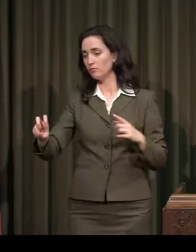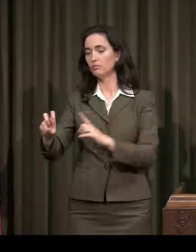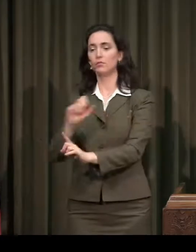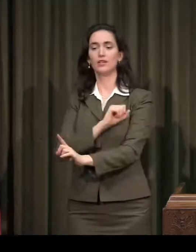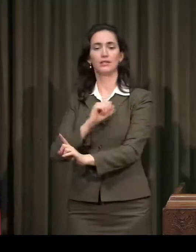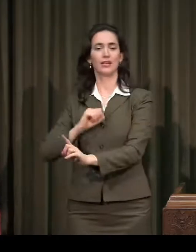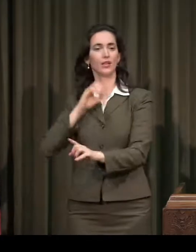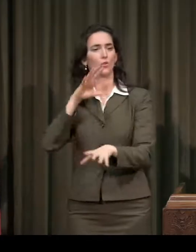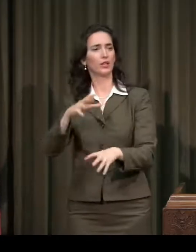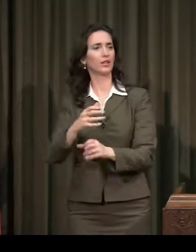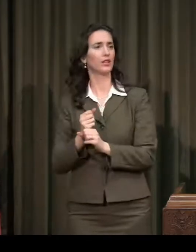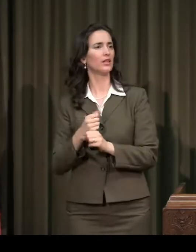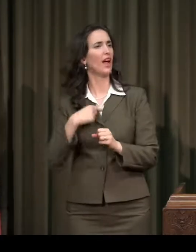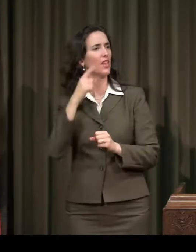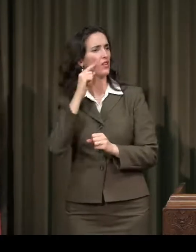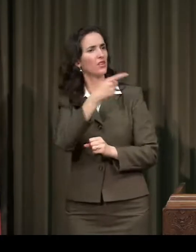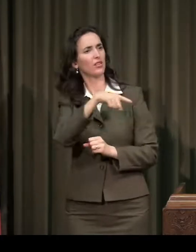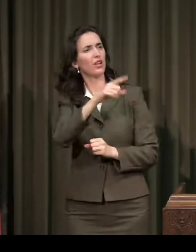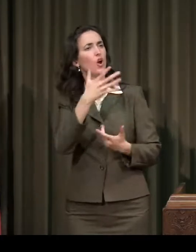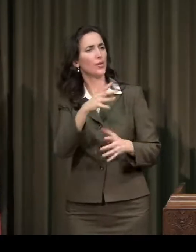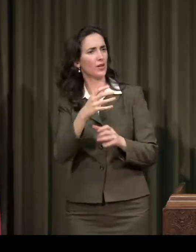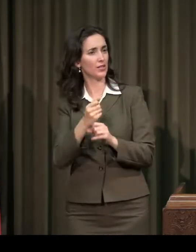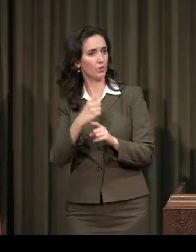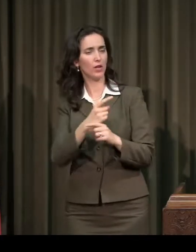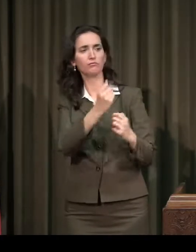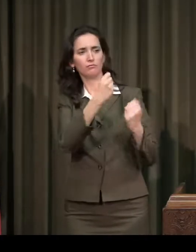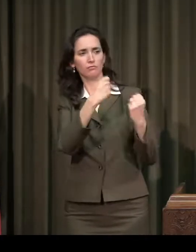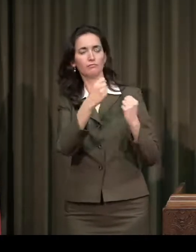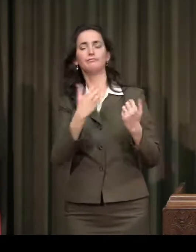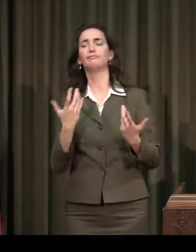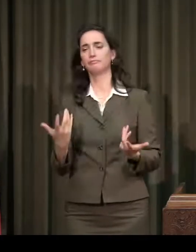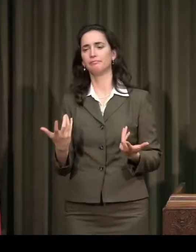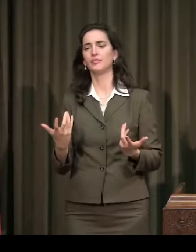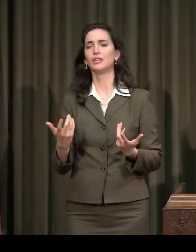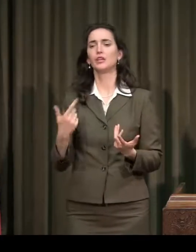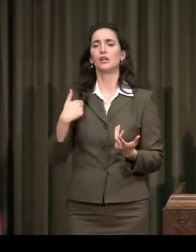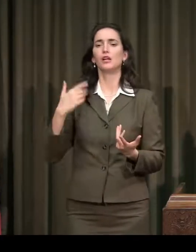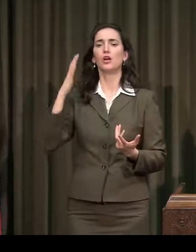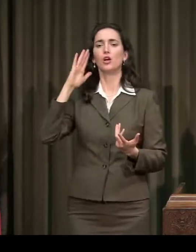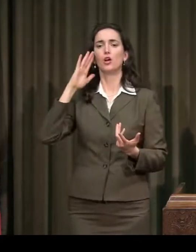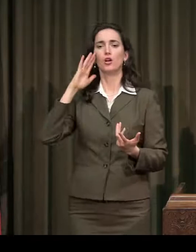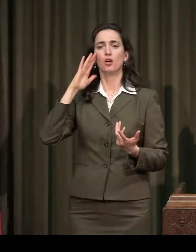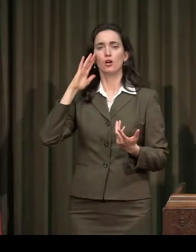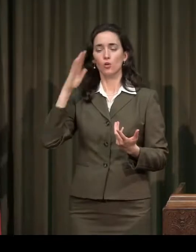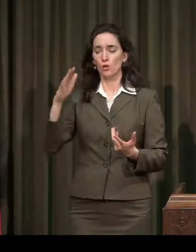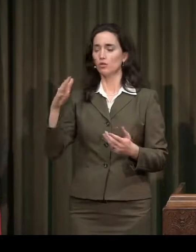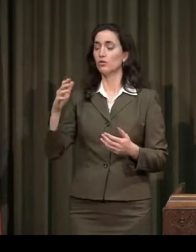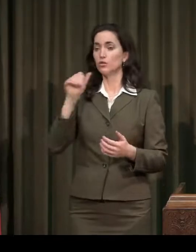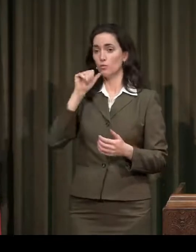guess maybe they already have received it this this evening and will take it up in the Senate Finance Committee tomorrow